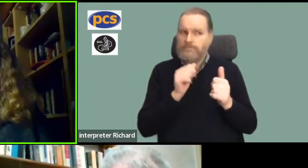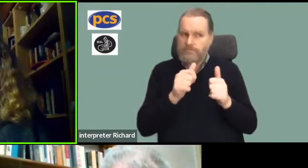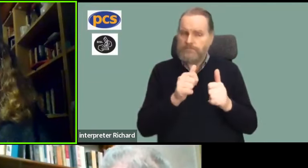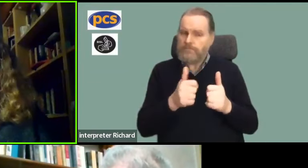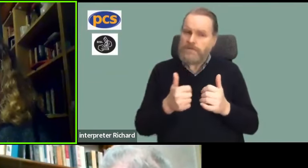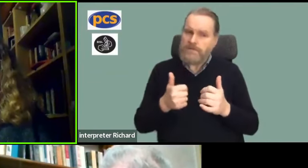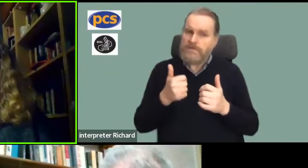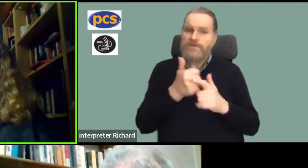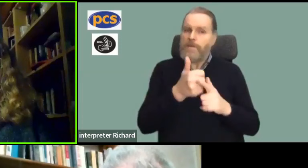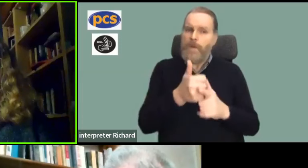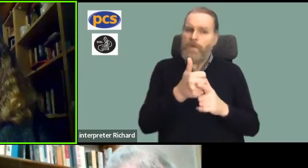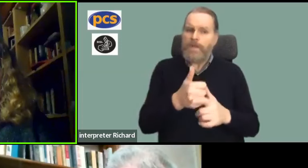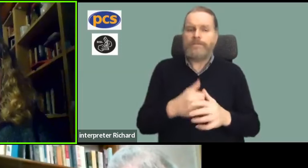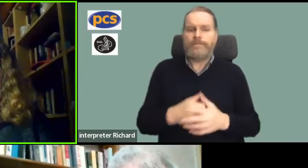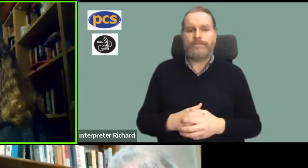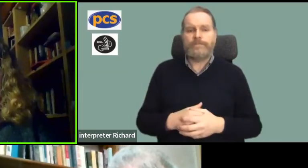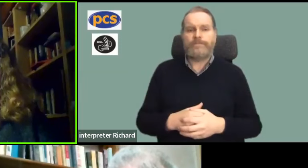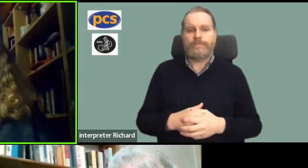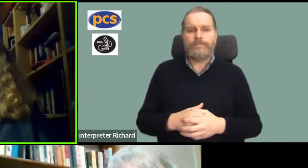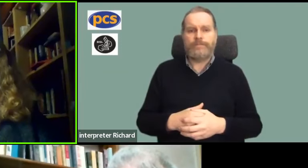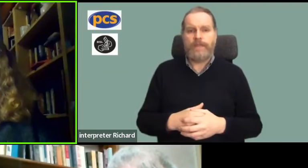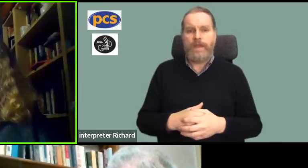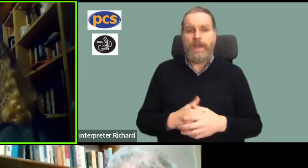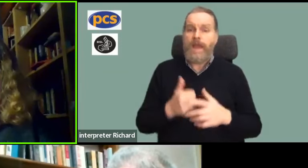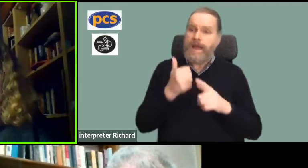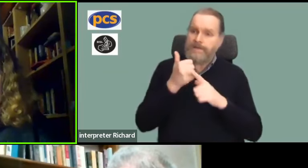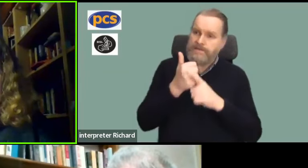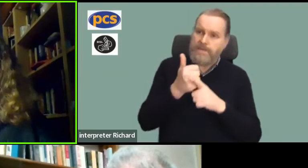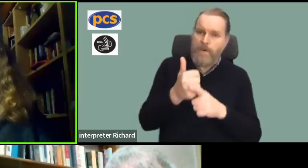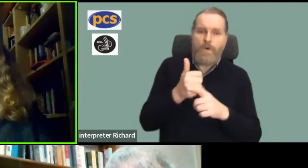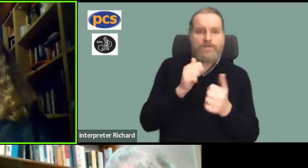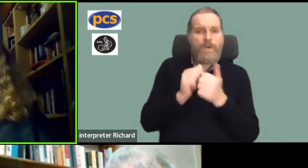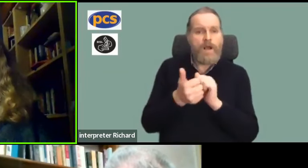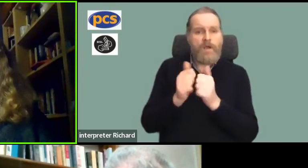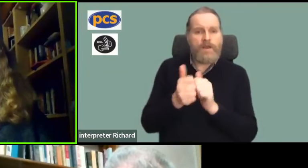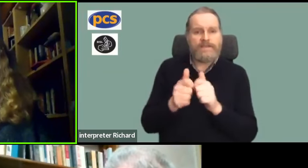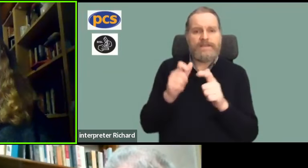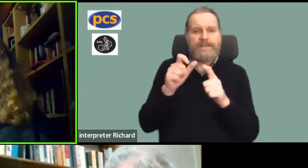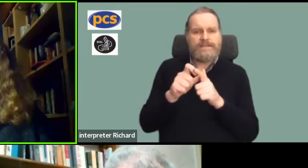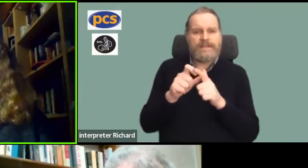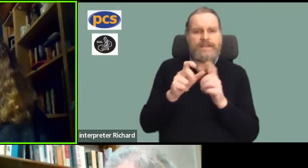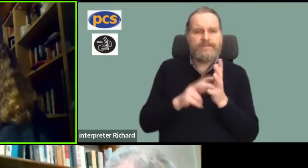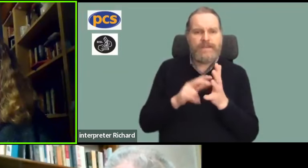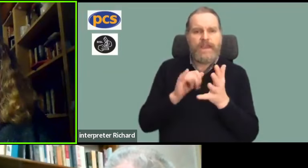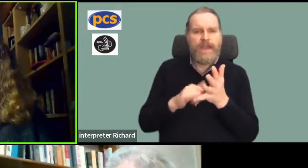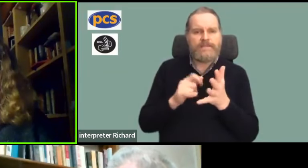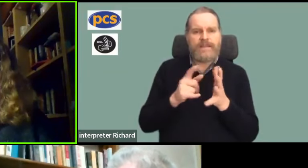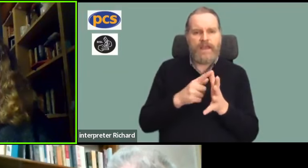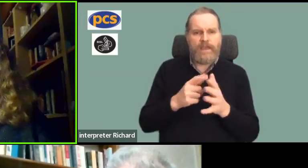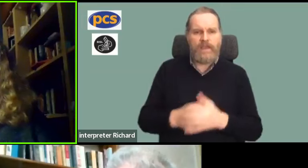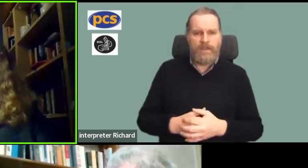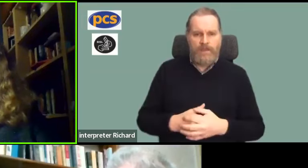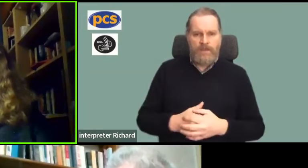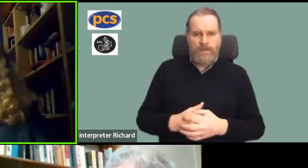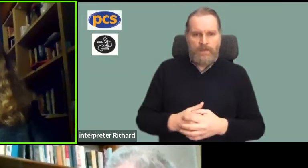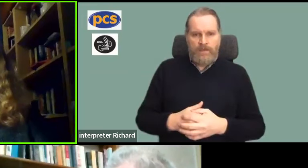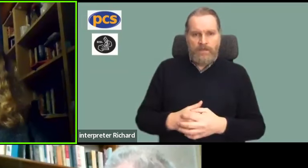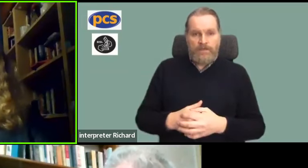down the Cambridge coast in Workington, and at Carnab and and d Newcastle d Newcastle, or also to our or also to our colleagues and do our colleagues in Gvsa and that's from David living Paul from David living Paul.